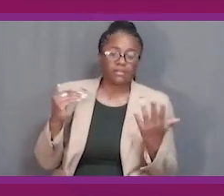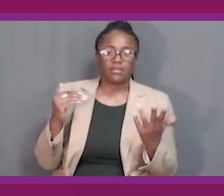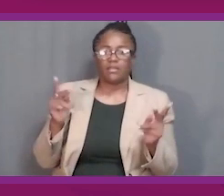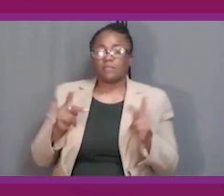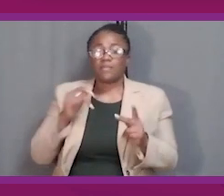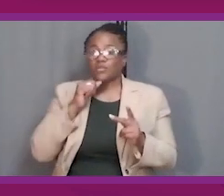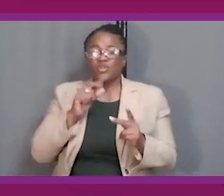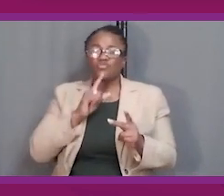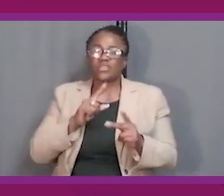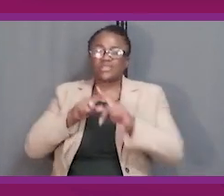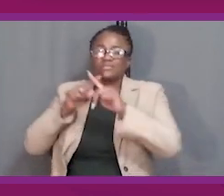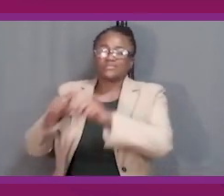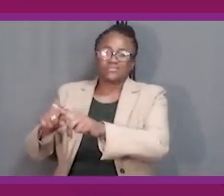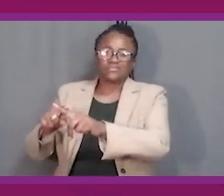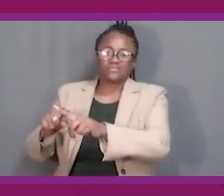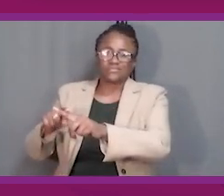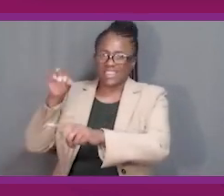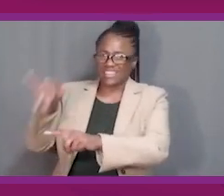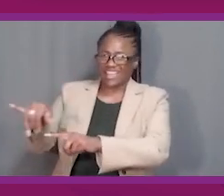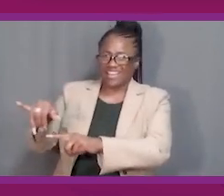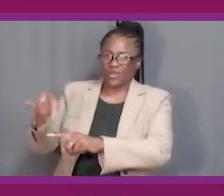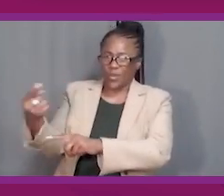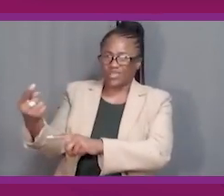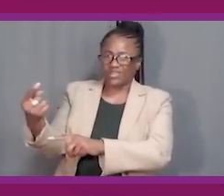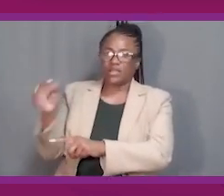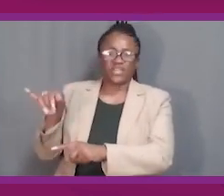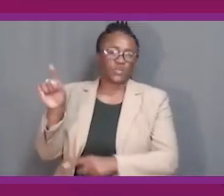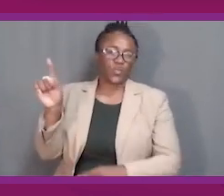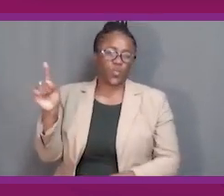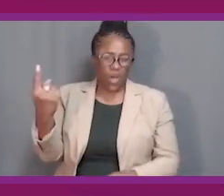whether it's laws or strategies, but whatever's working in other countries and other countries,